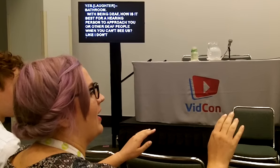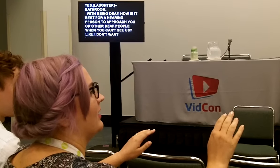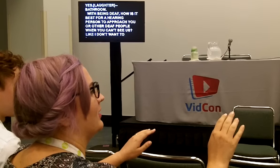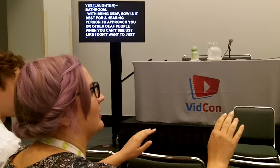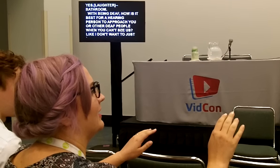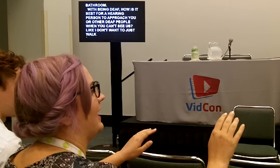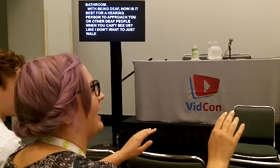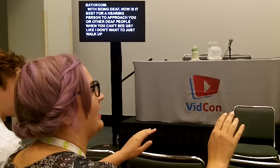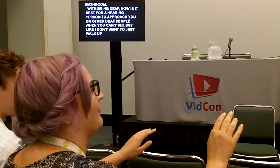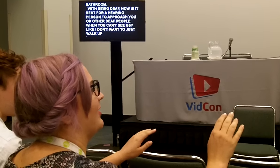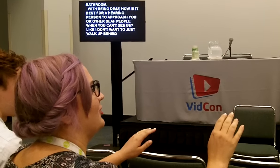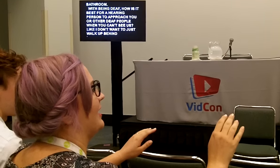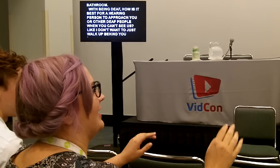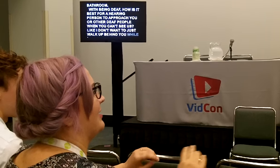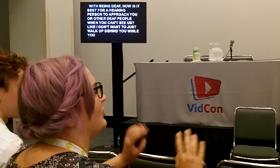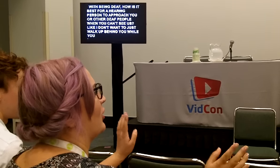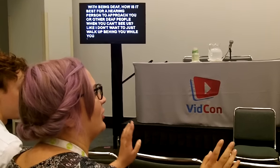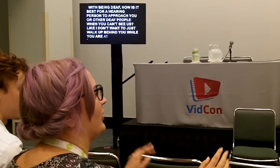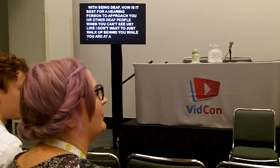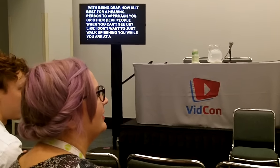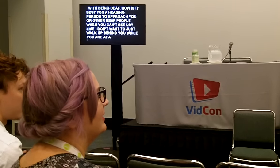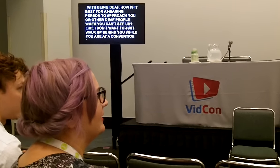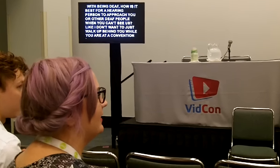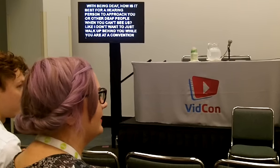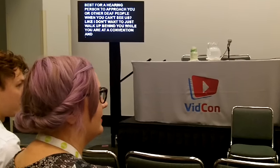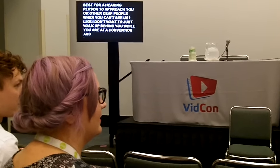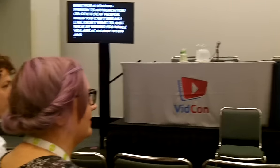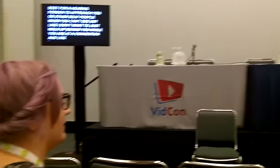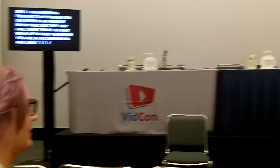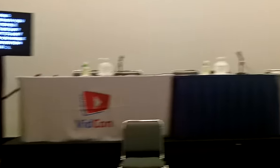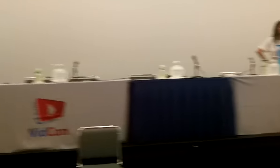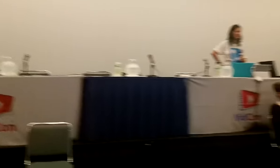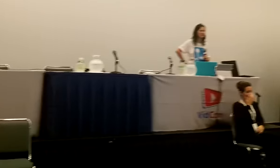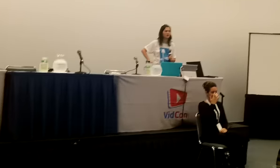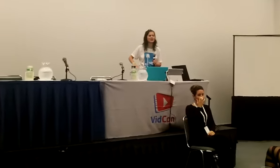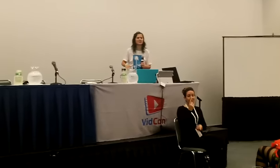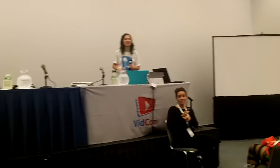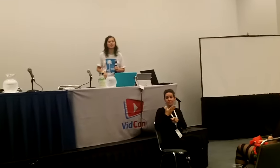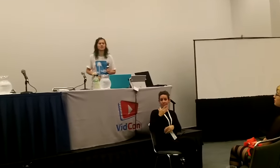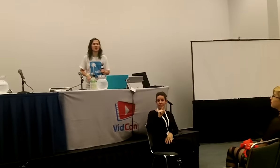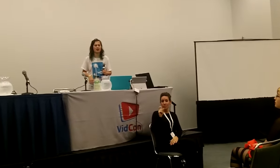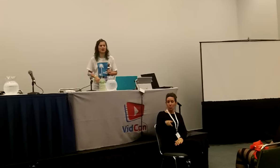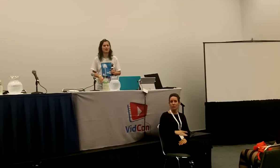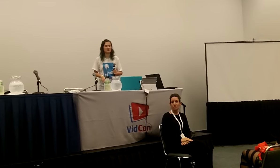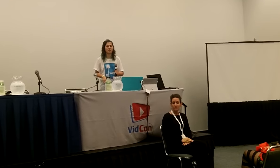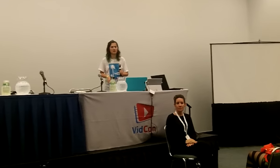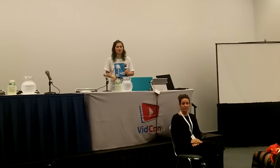while you're at a convention and startle you. Right, right, that's a good question.